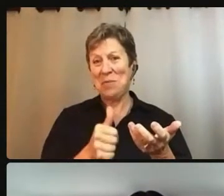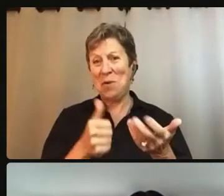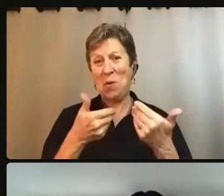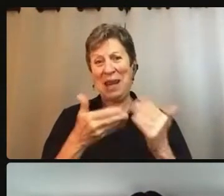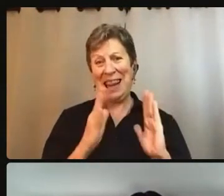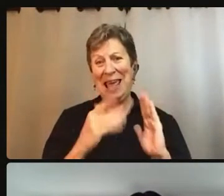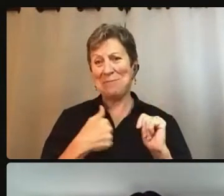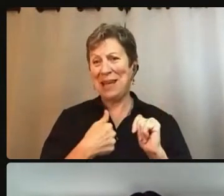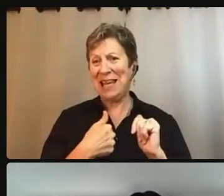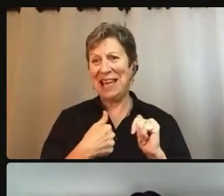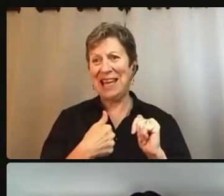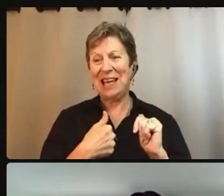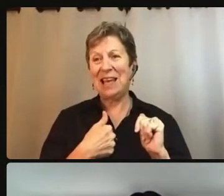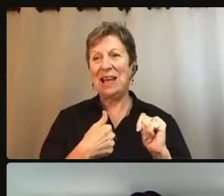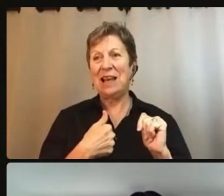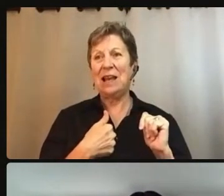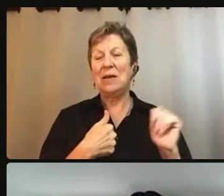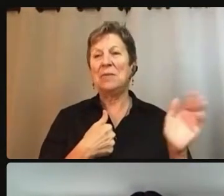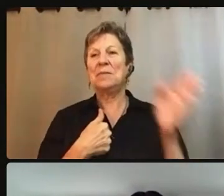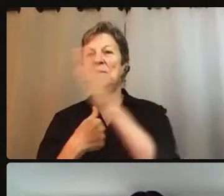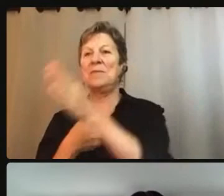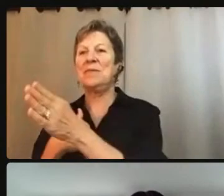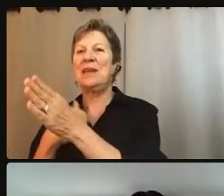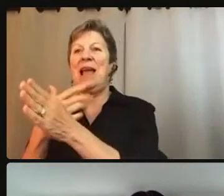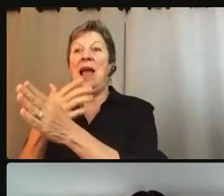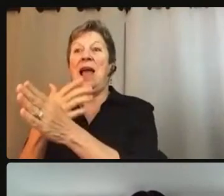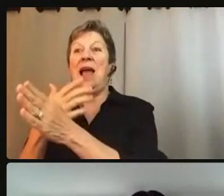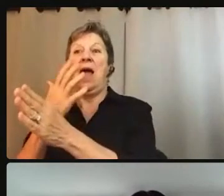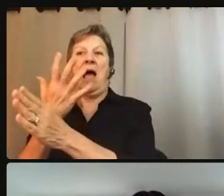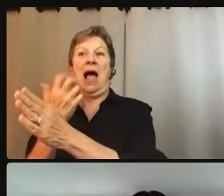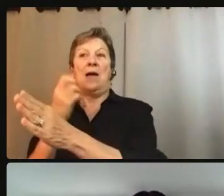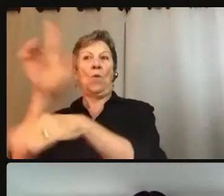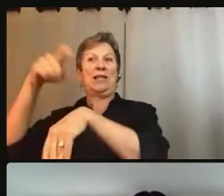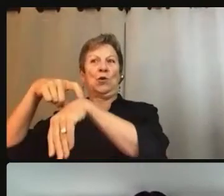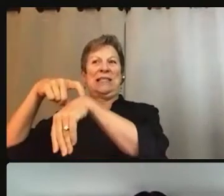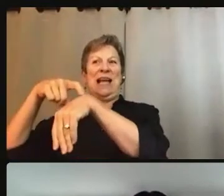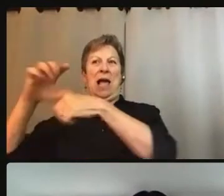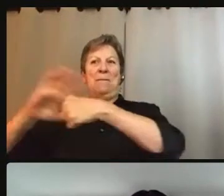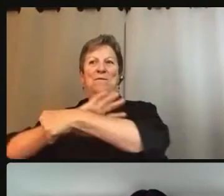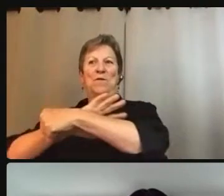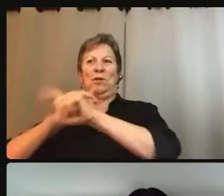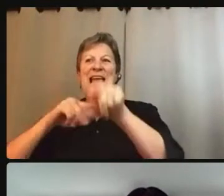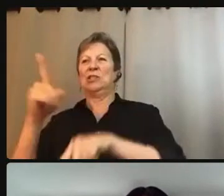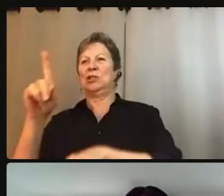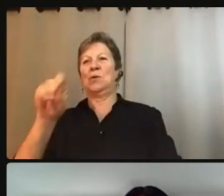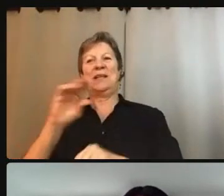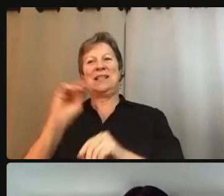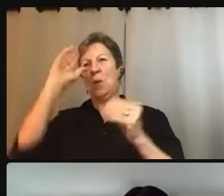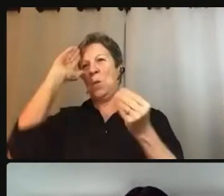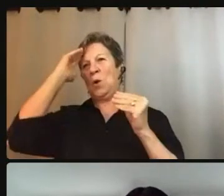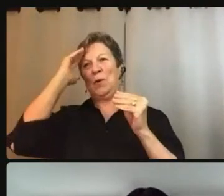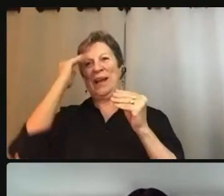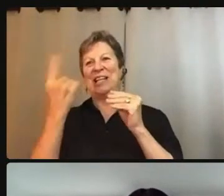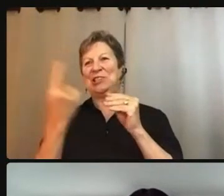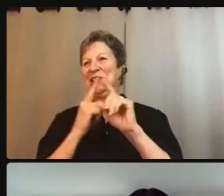THE OTHER BOARD MEMBERS. OKAY.